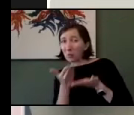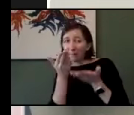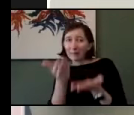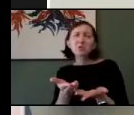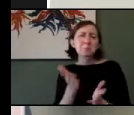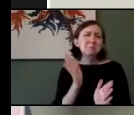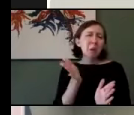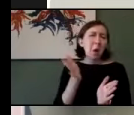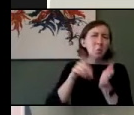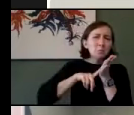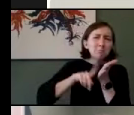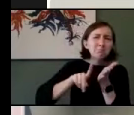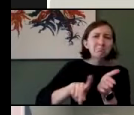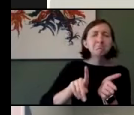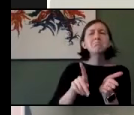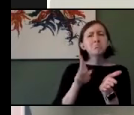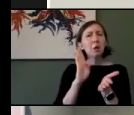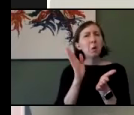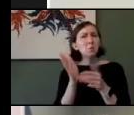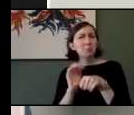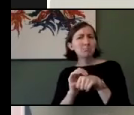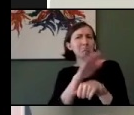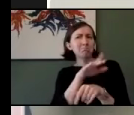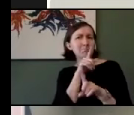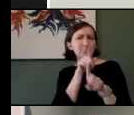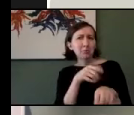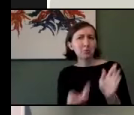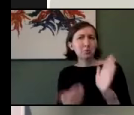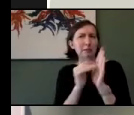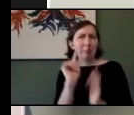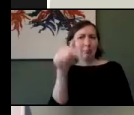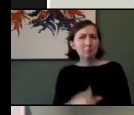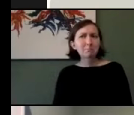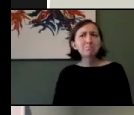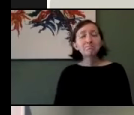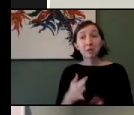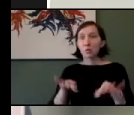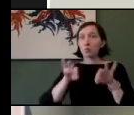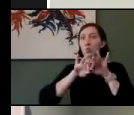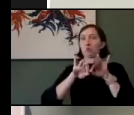and we'll get back with you about that. Important question definitely.